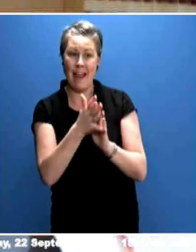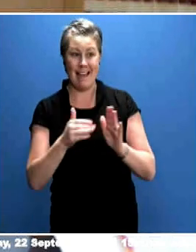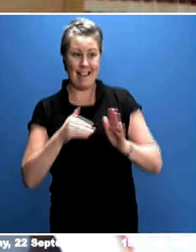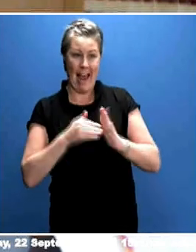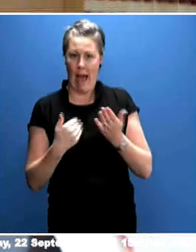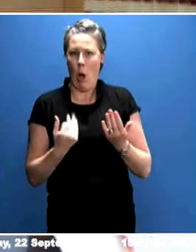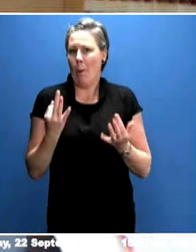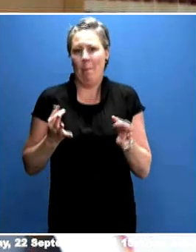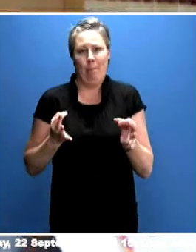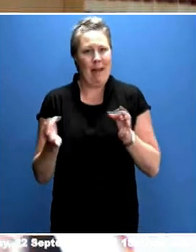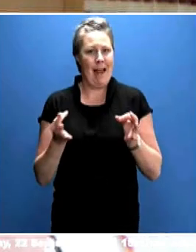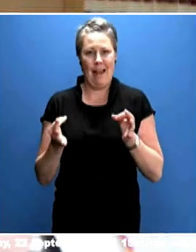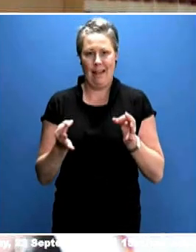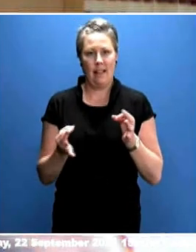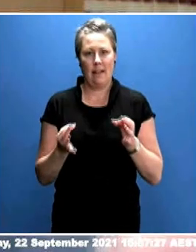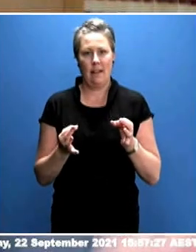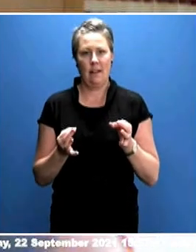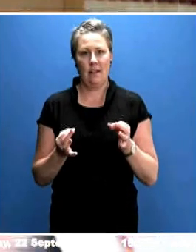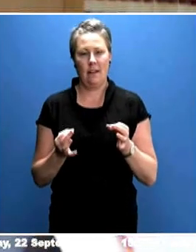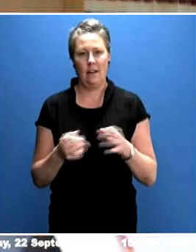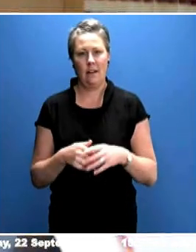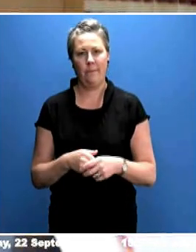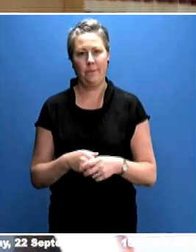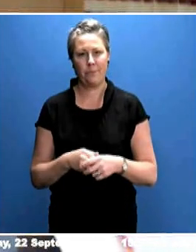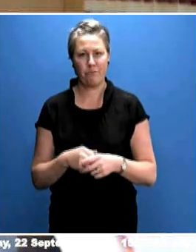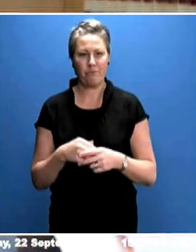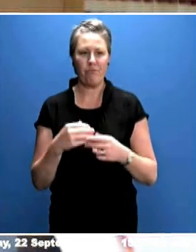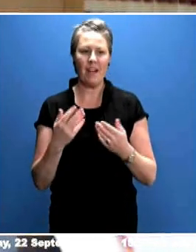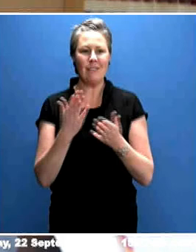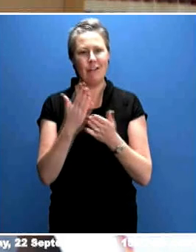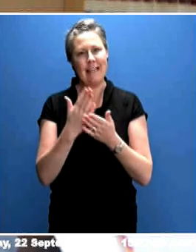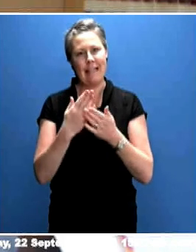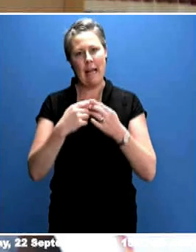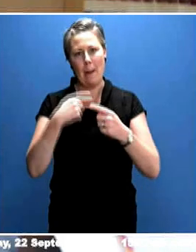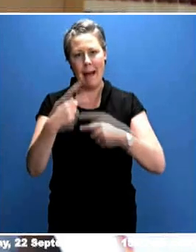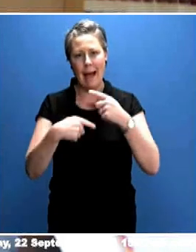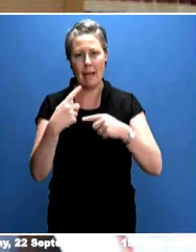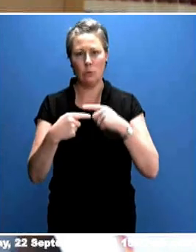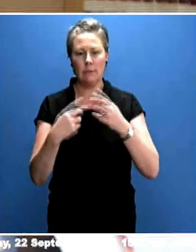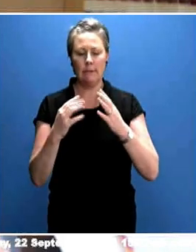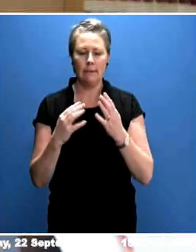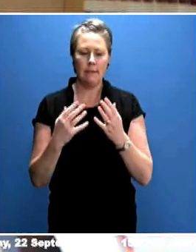We are certainly --- it's part of a prioritisation around different homes